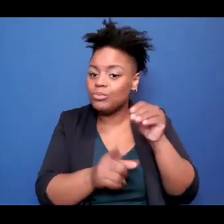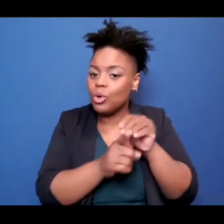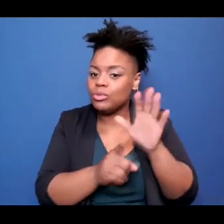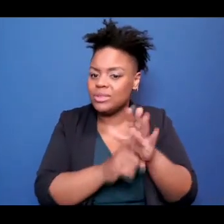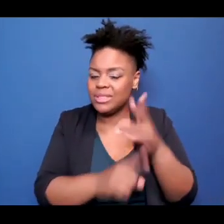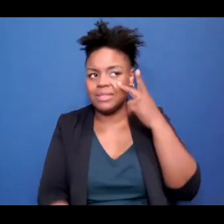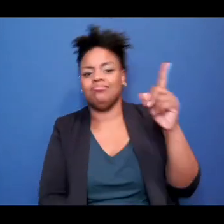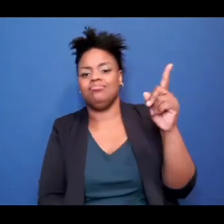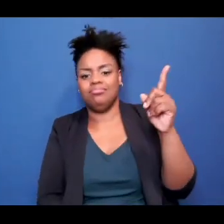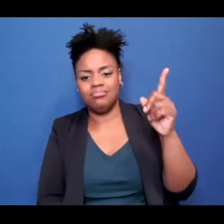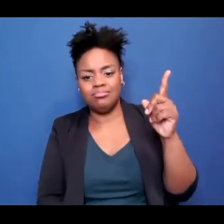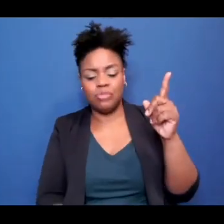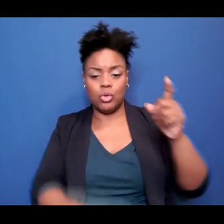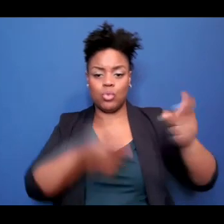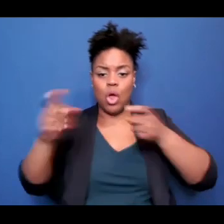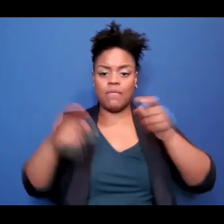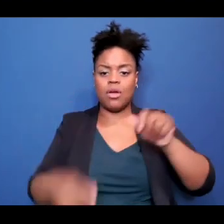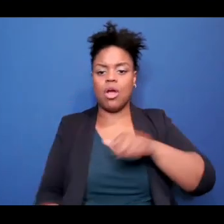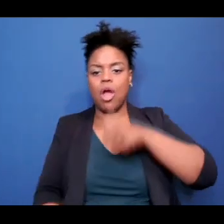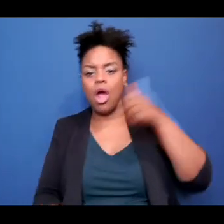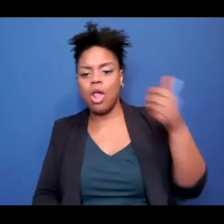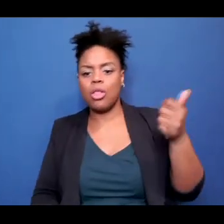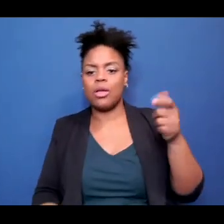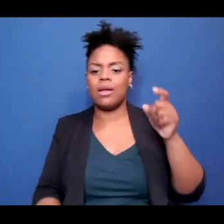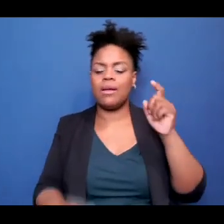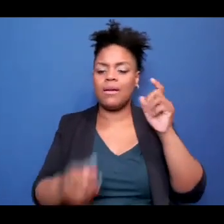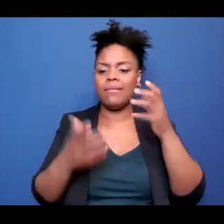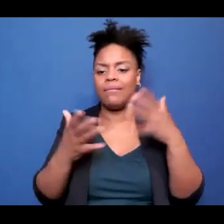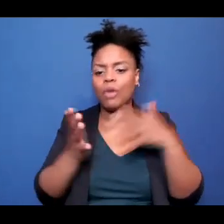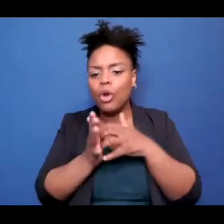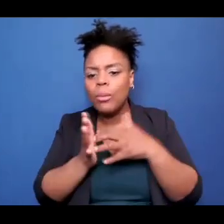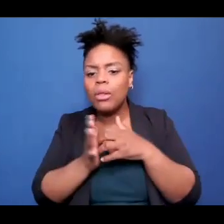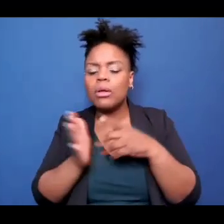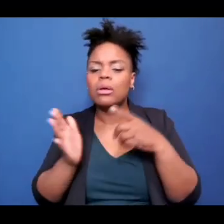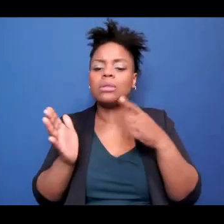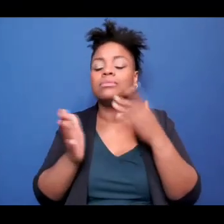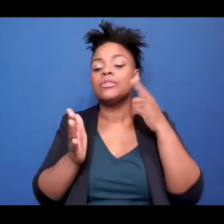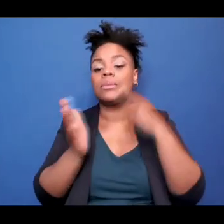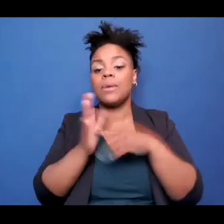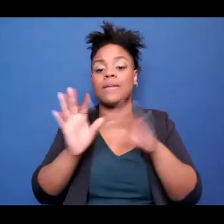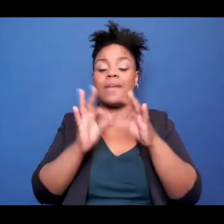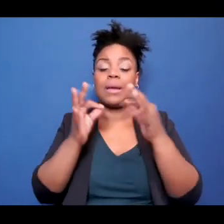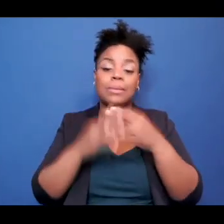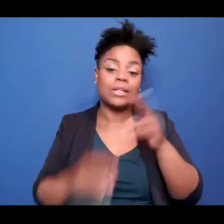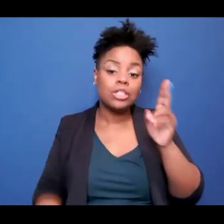PRIMARY EXPOSURES. AND THEN AFTER CONTROLLING FOR THE OTHER VARIABLES IN THE TABLE , FIREARM, A FAMILY HISTORY